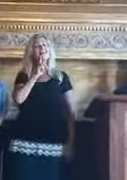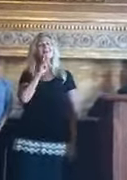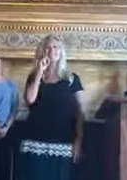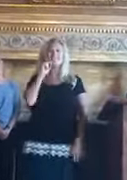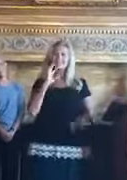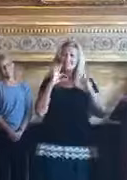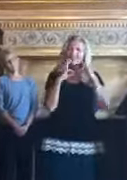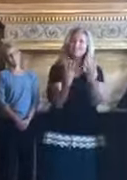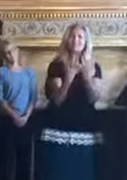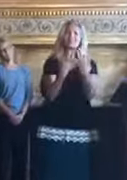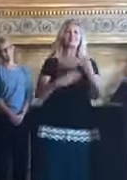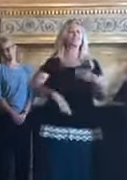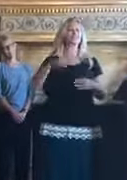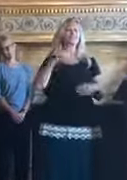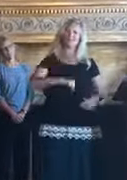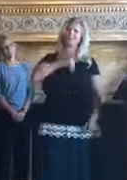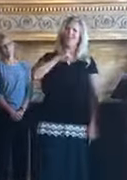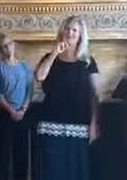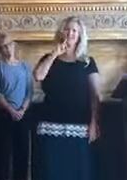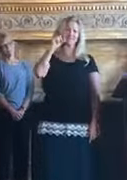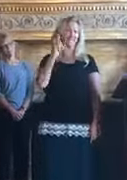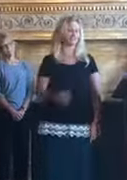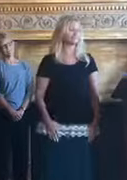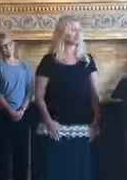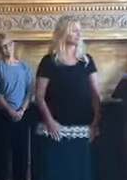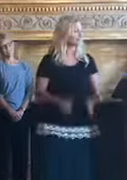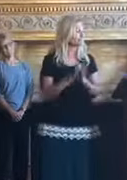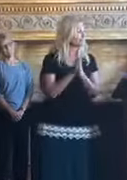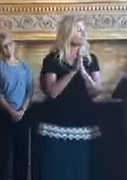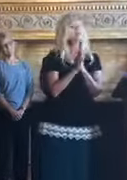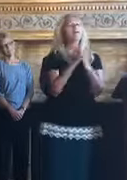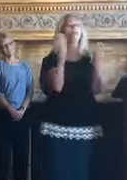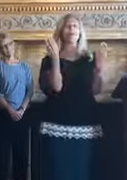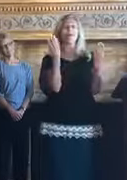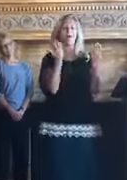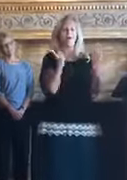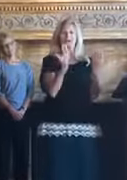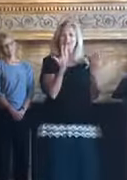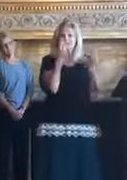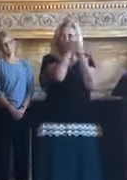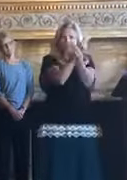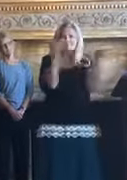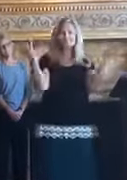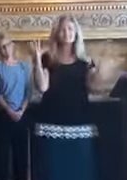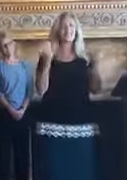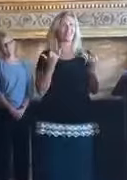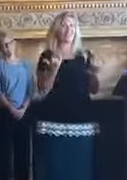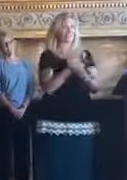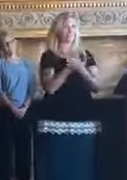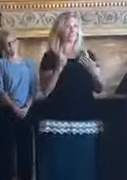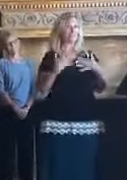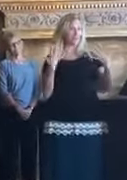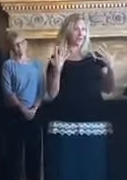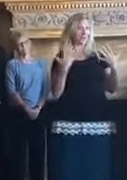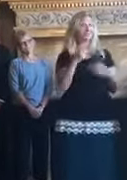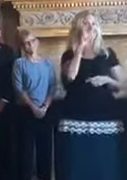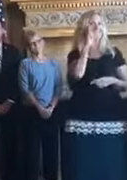I grew up deaf from a deaf family and am very proud to be deaf.